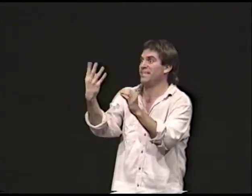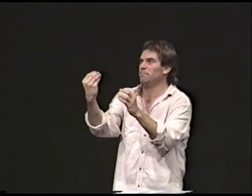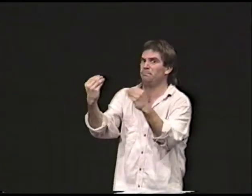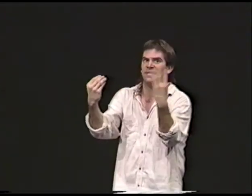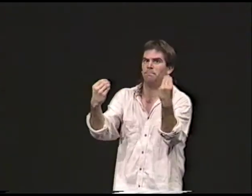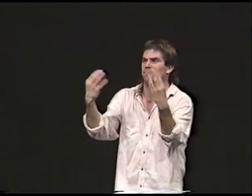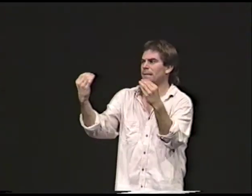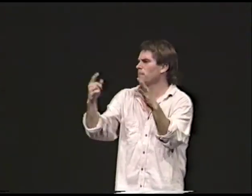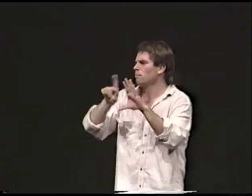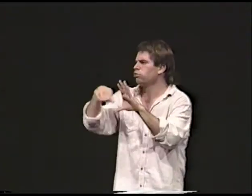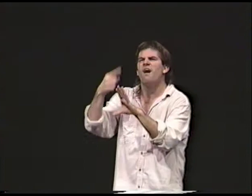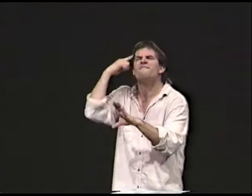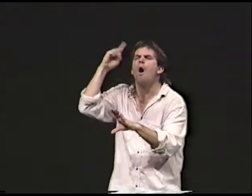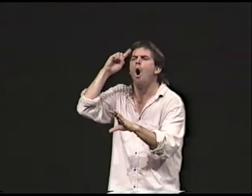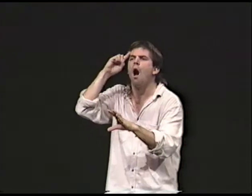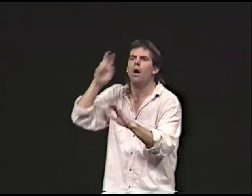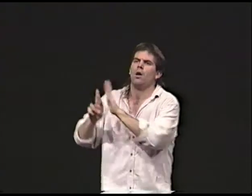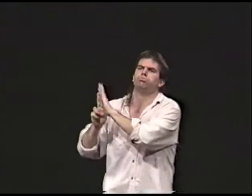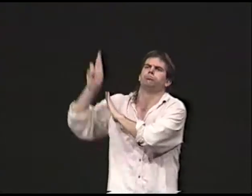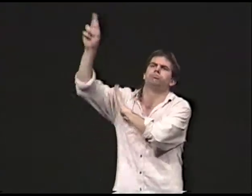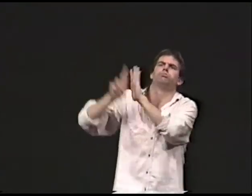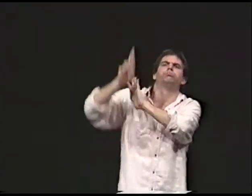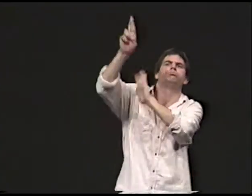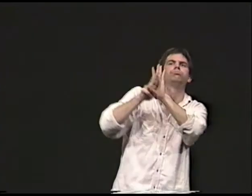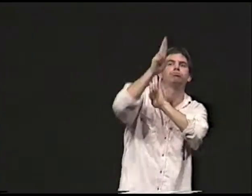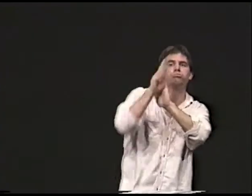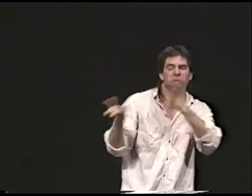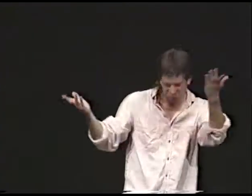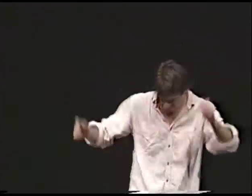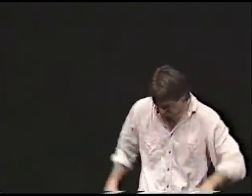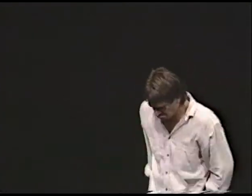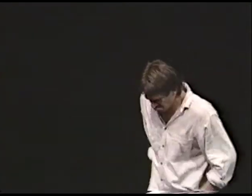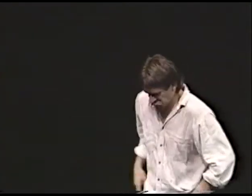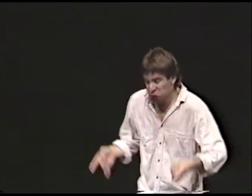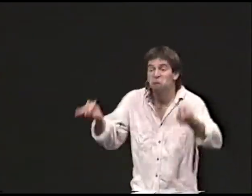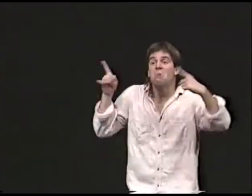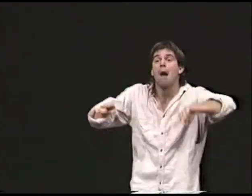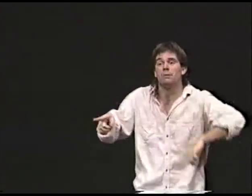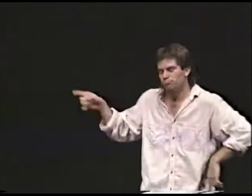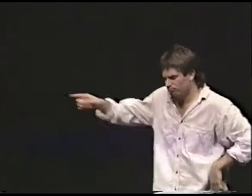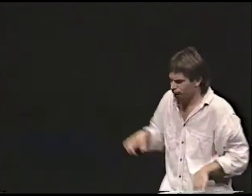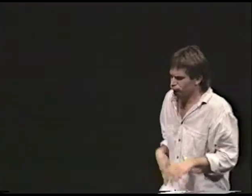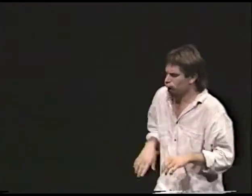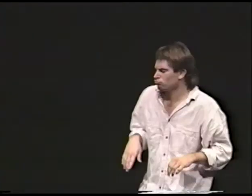and the computers and the radar and with the missiles, things like that.